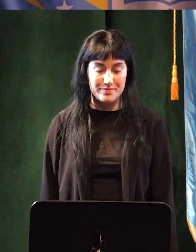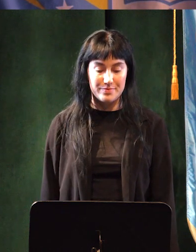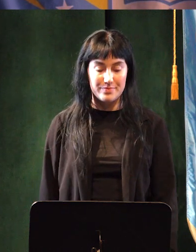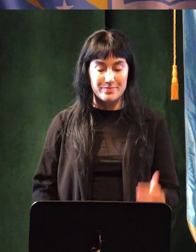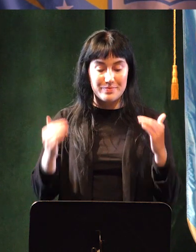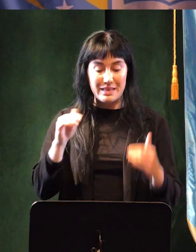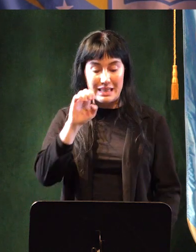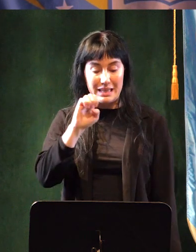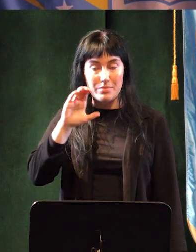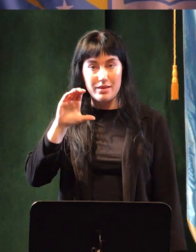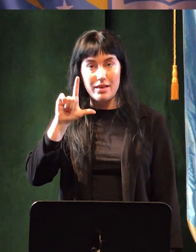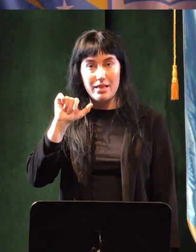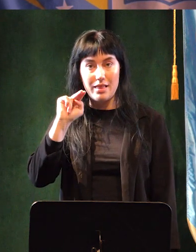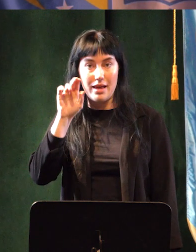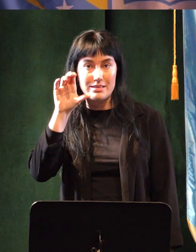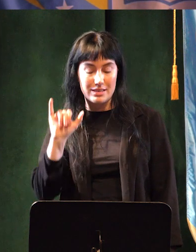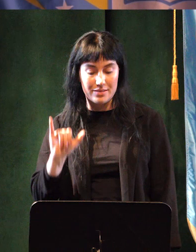Clancy